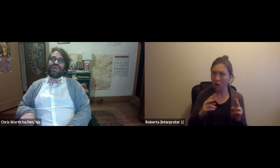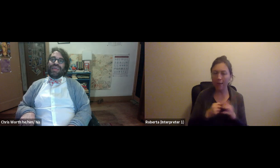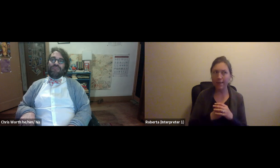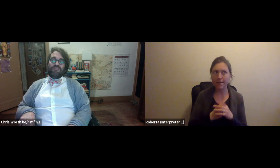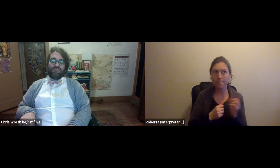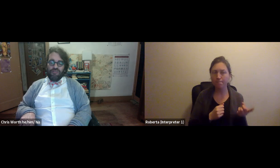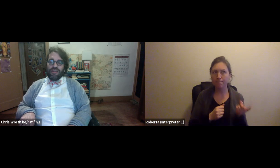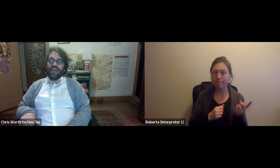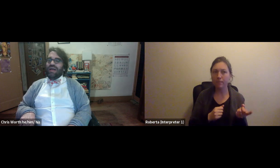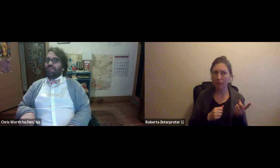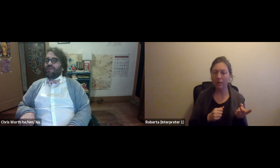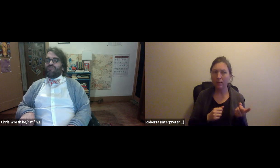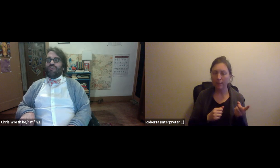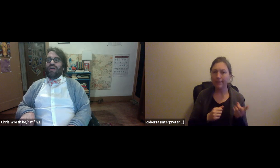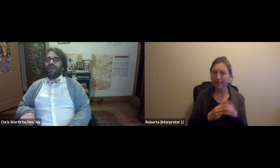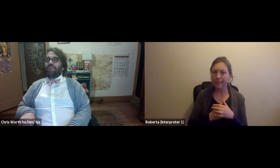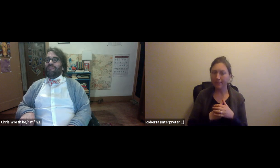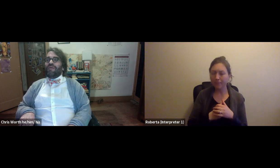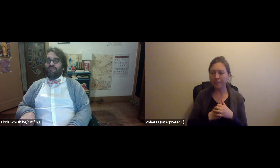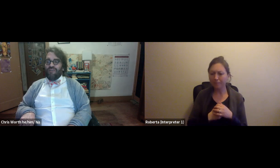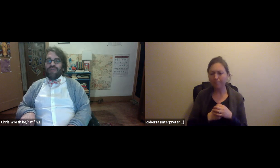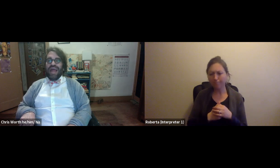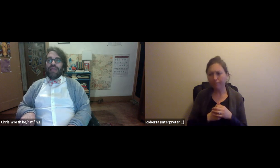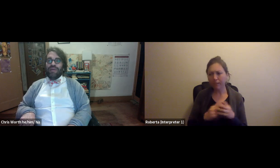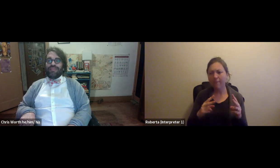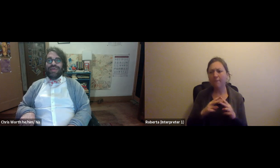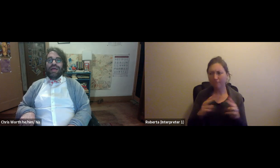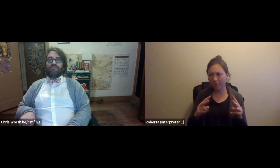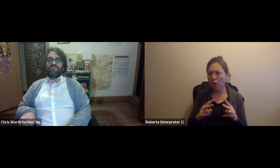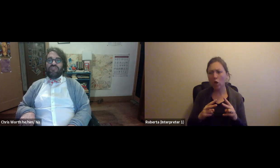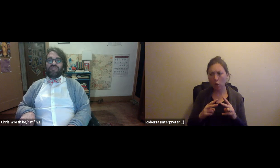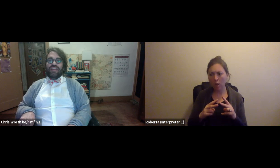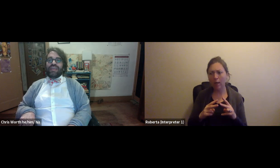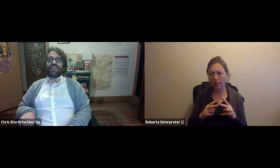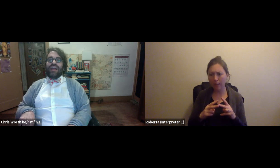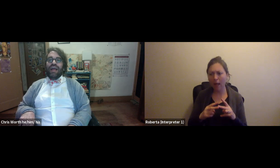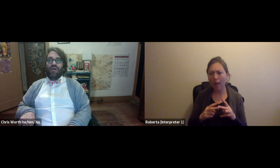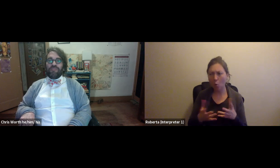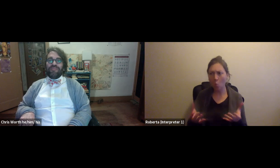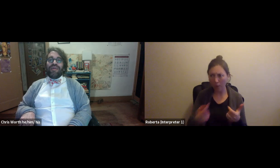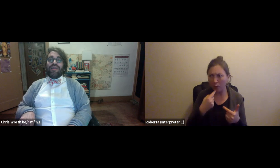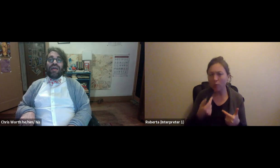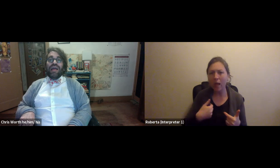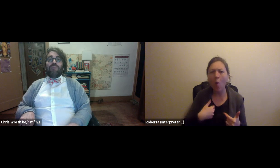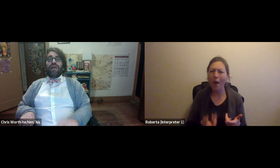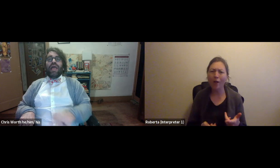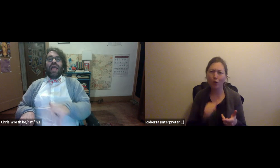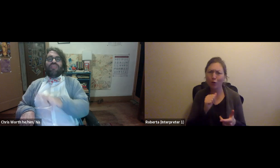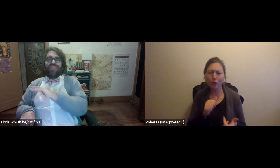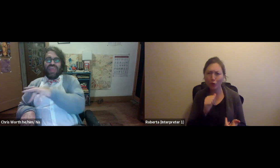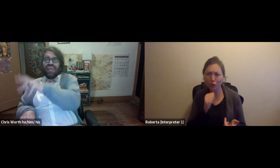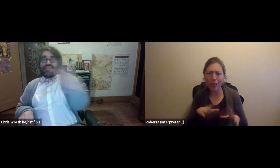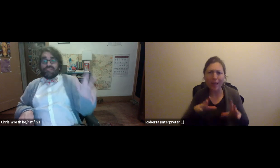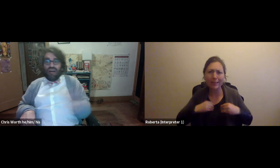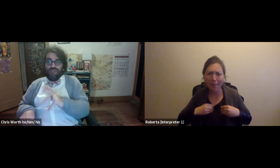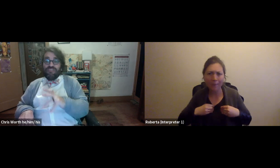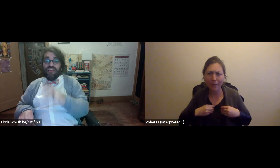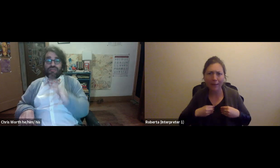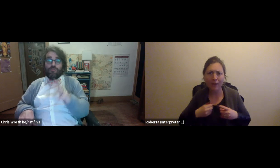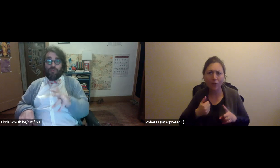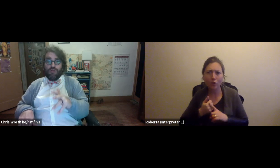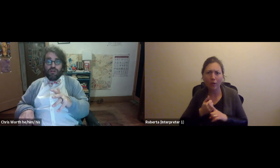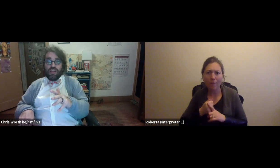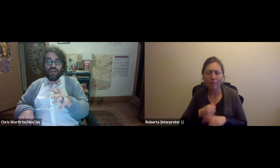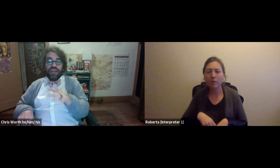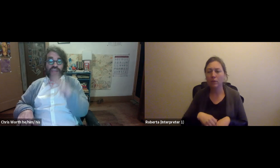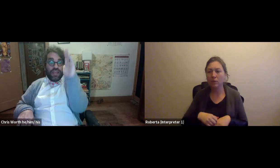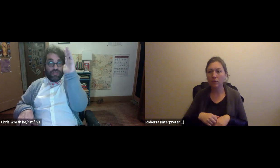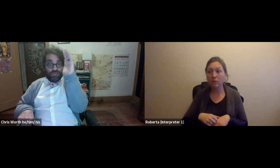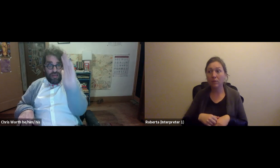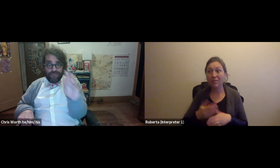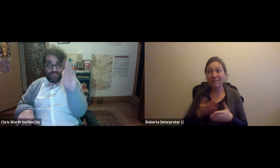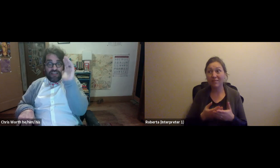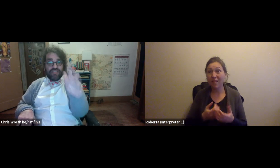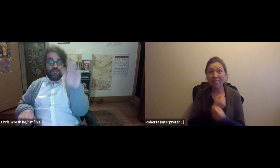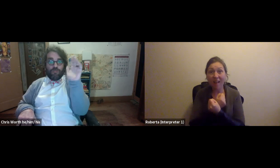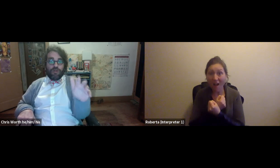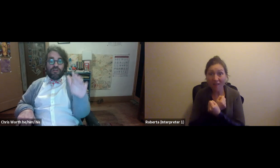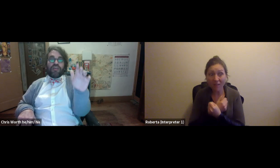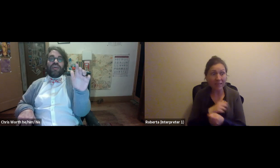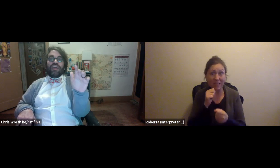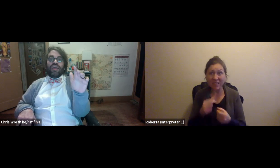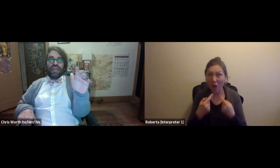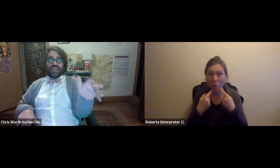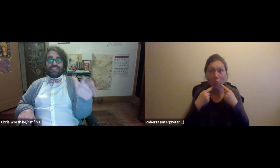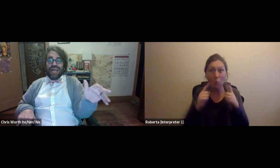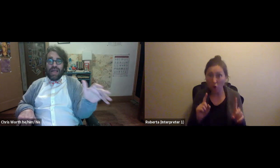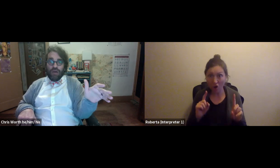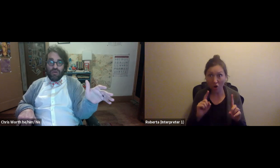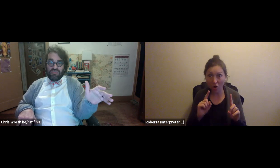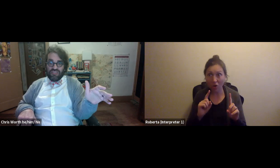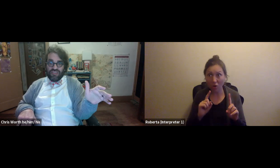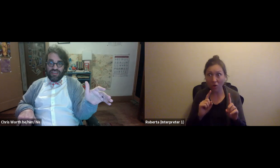he was very adamant that I was just in denial. And the thing is love doesn't work in silos.